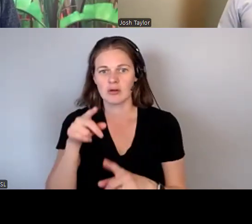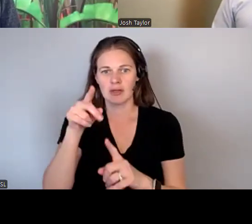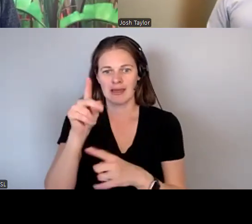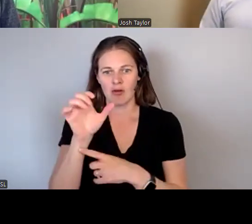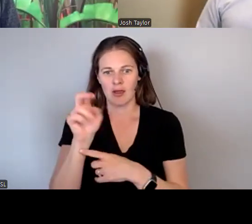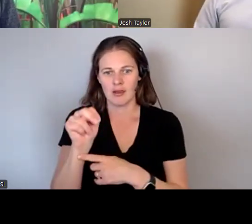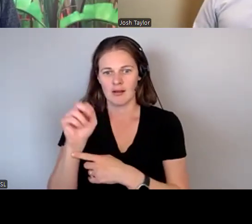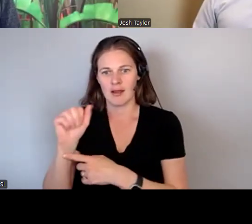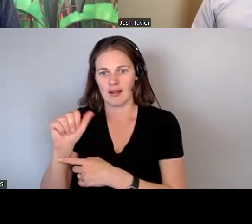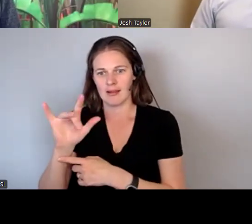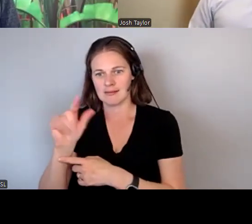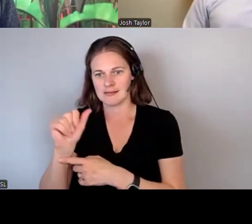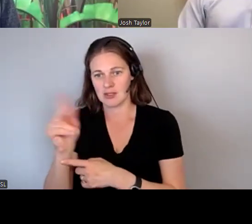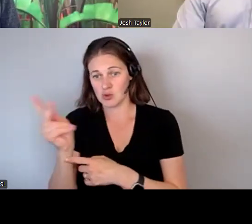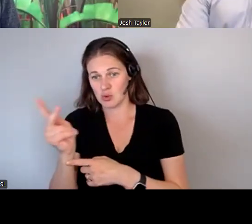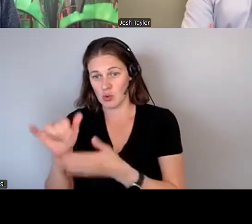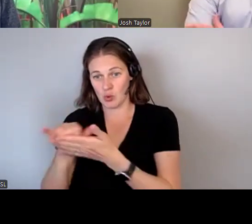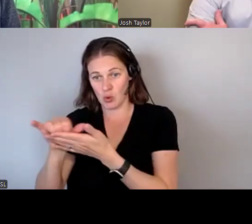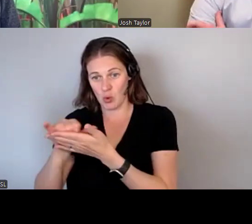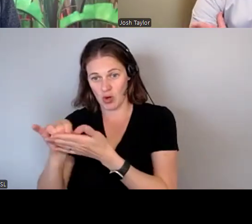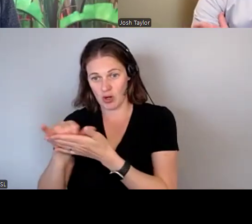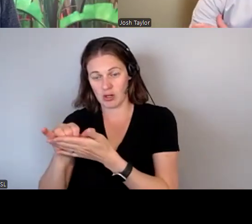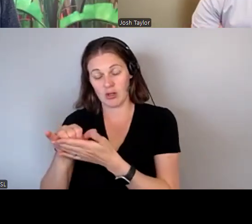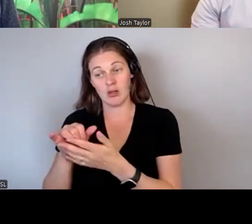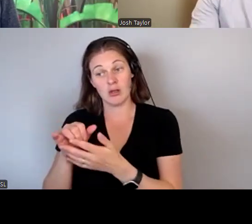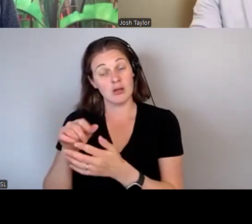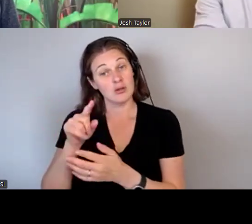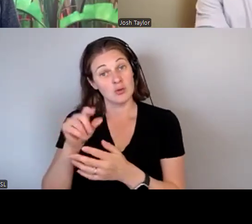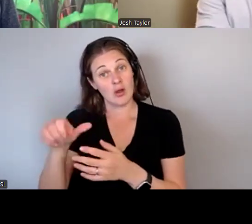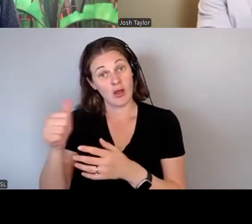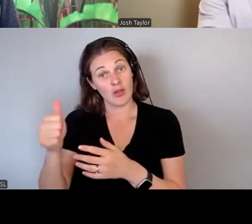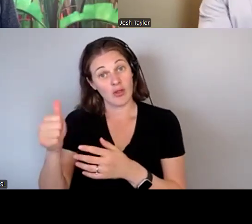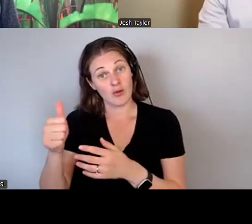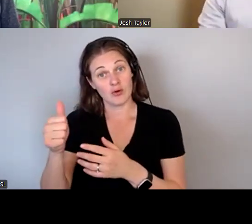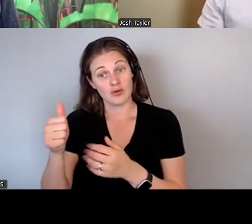but do you also have, are there other ways that you suggest people find these organizations